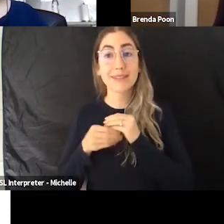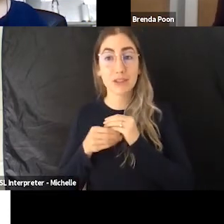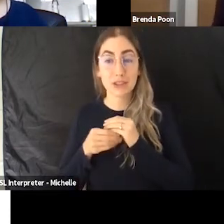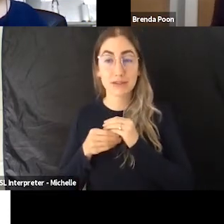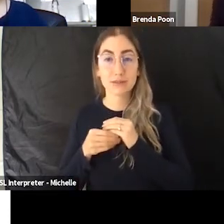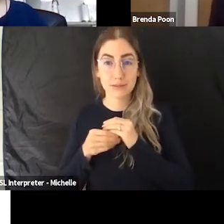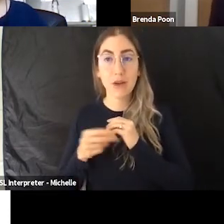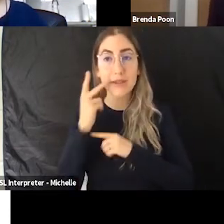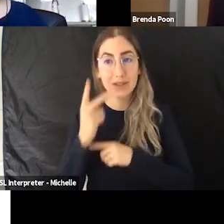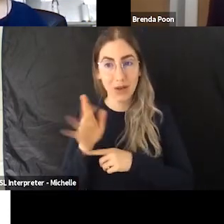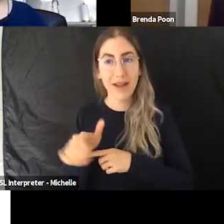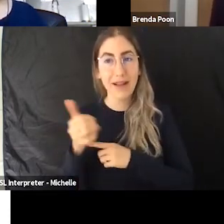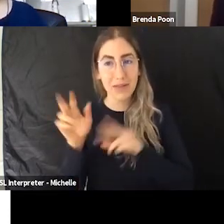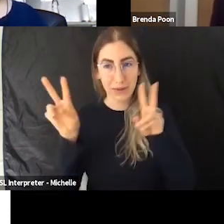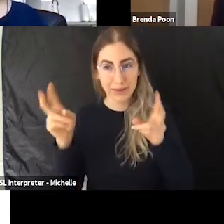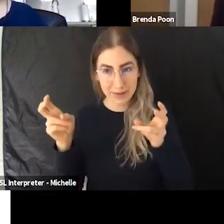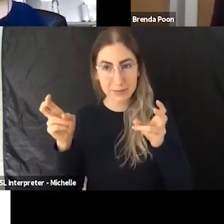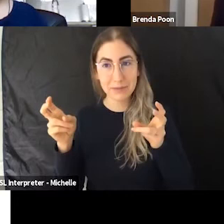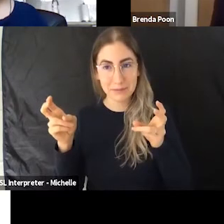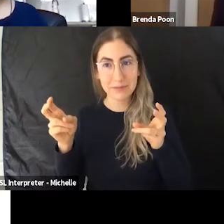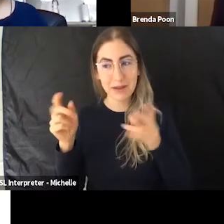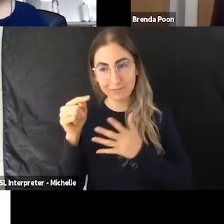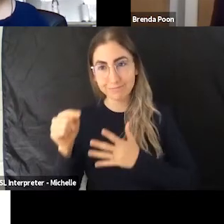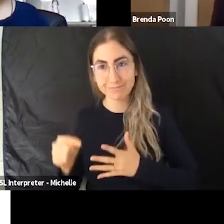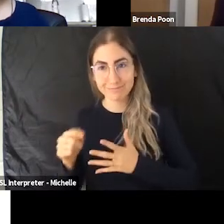THERE WAS ANOTHER THEME OF TYPES OF SUPPORTS